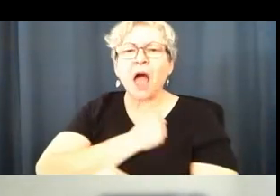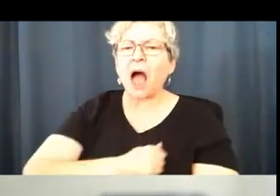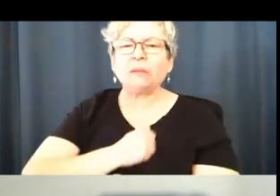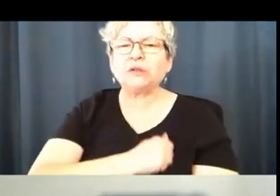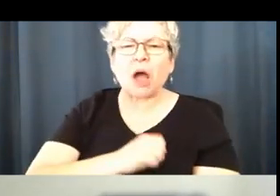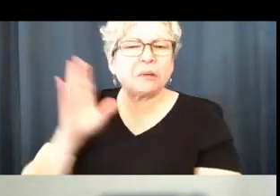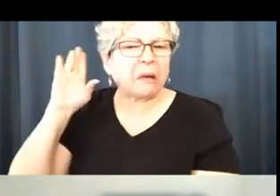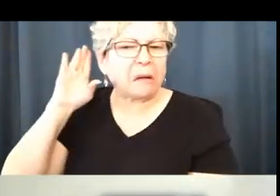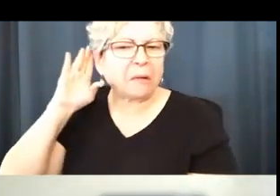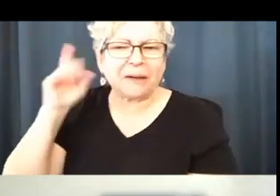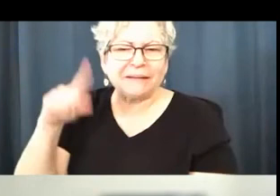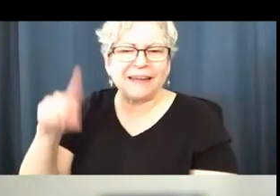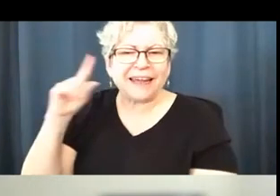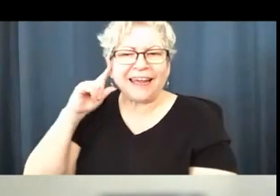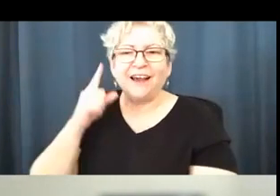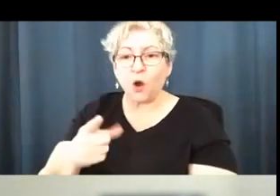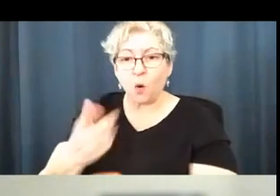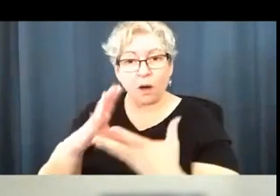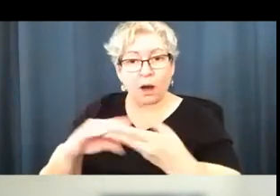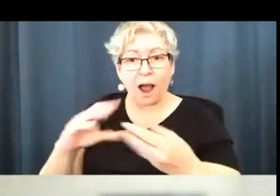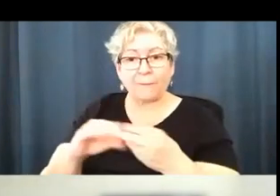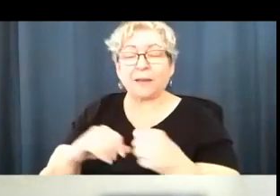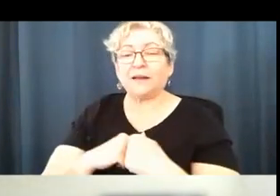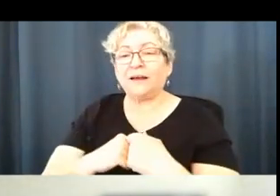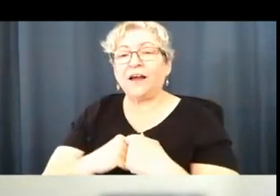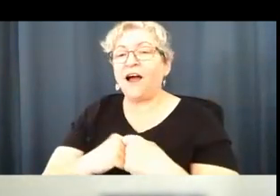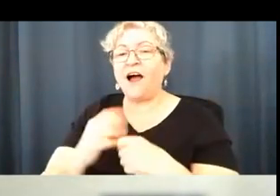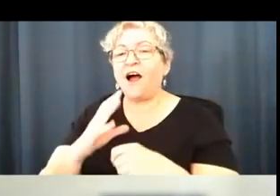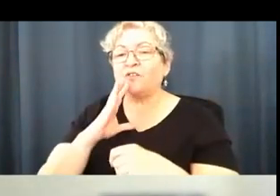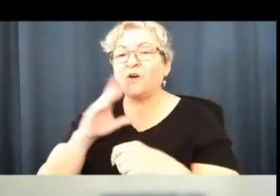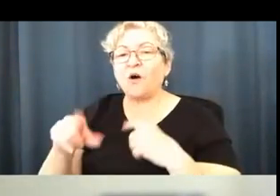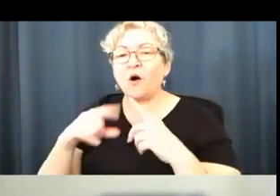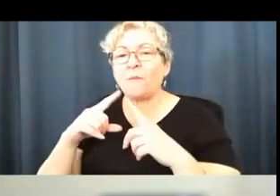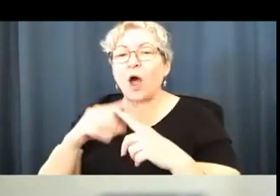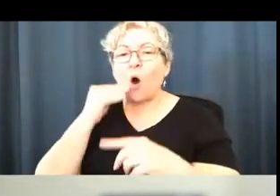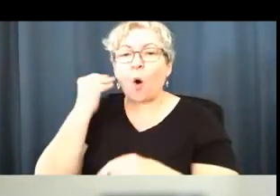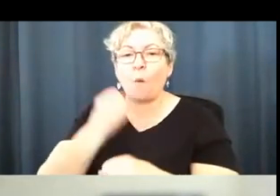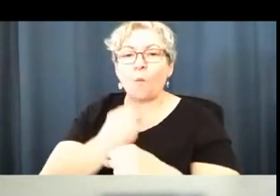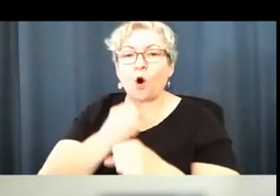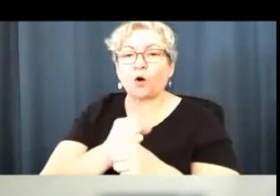Did you have a comment? Oh, it's just not when you were talking to homework, I was gonna say that all of your smartphones,